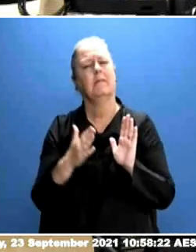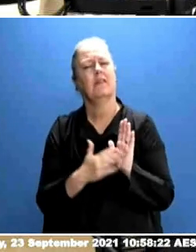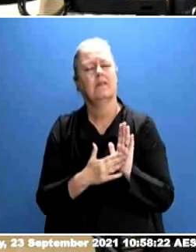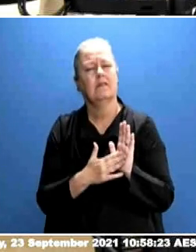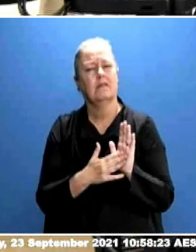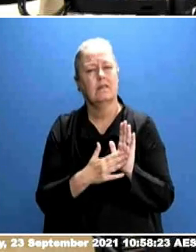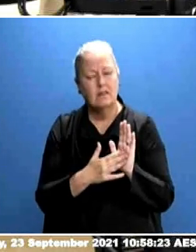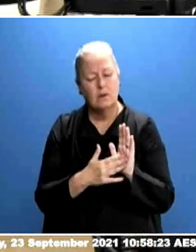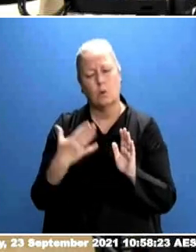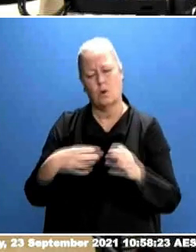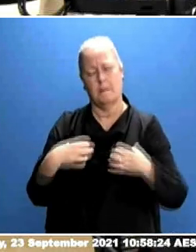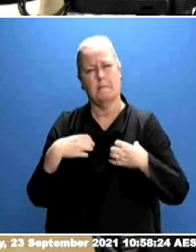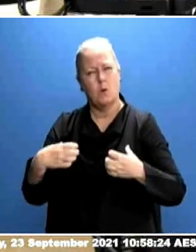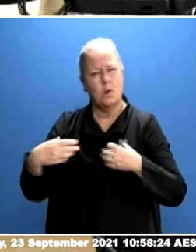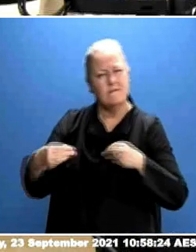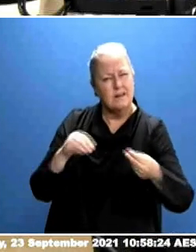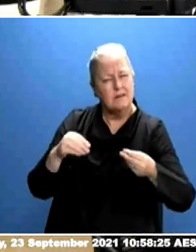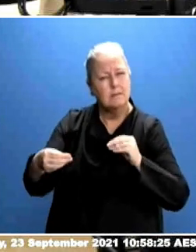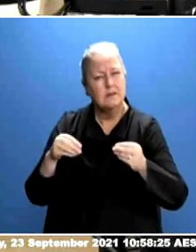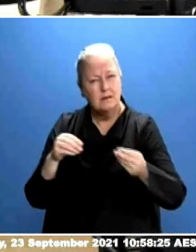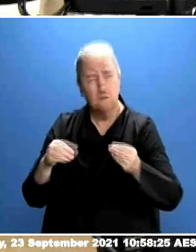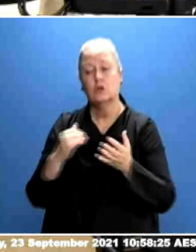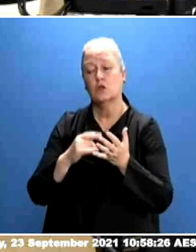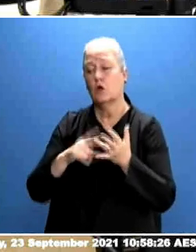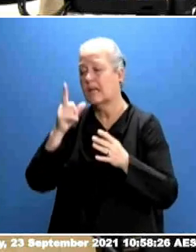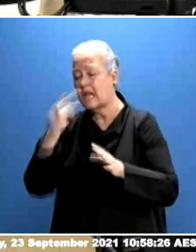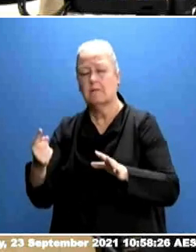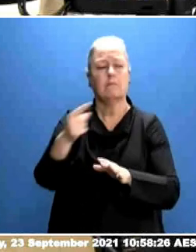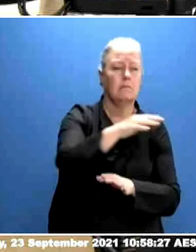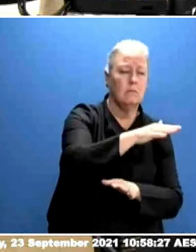with greater flexibility around accessibility to the community during this time to facilitate transition.